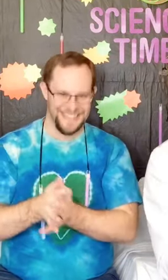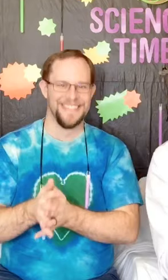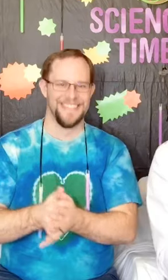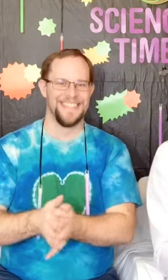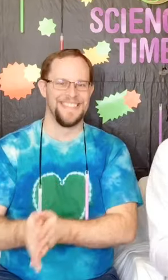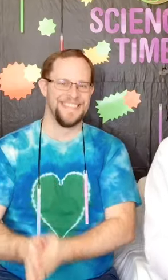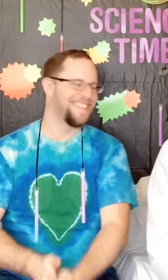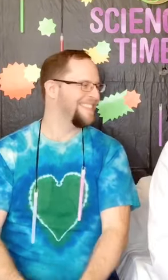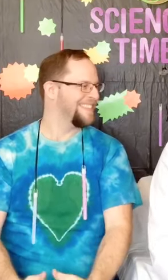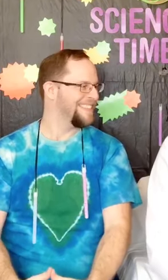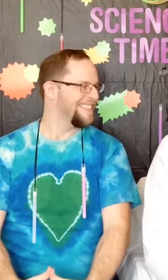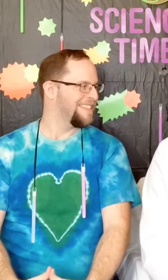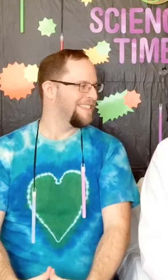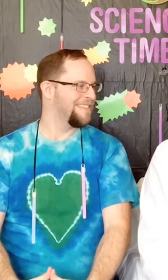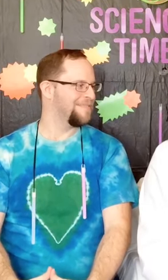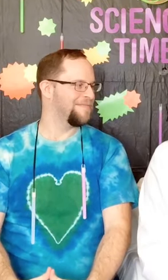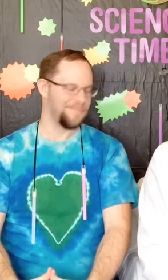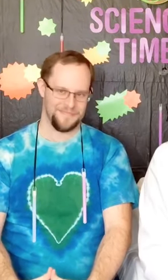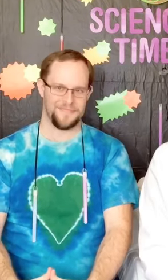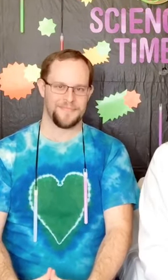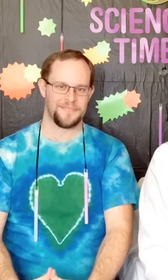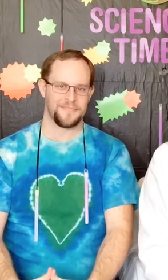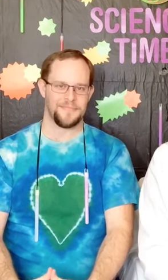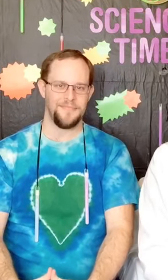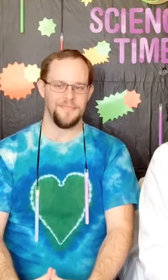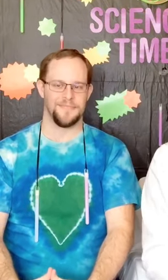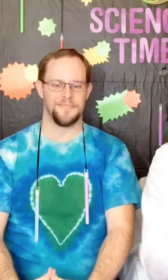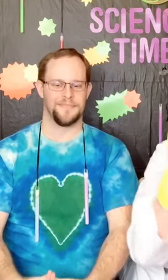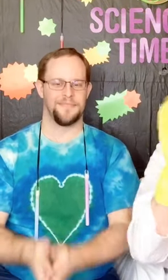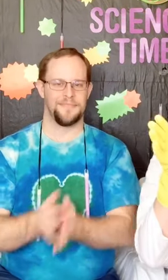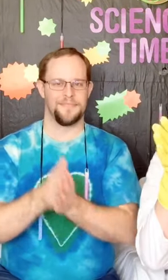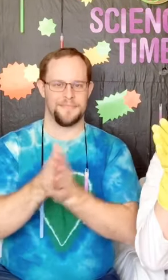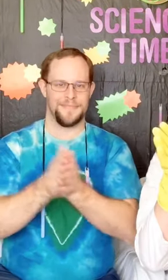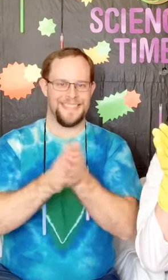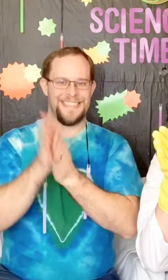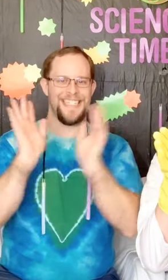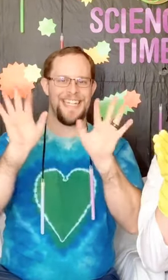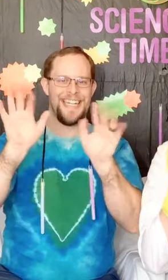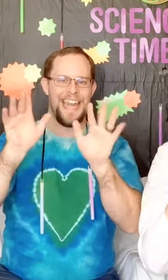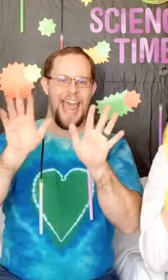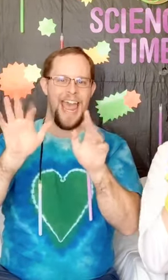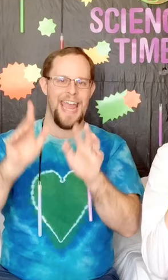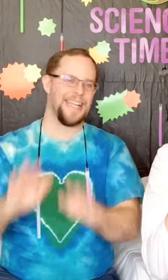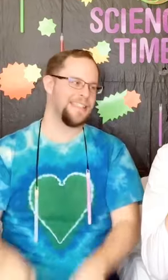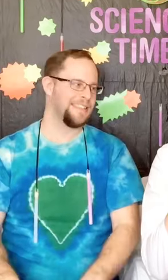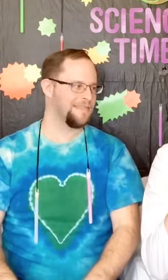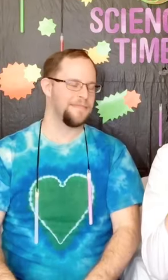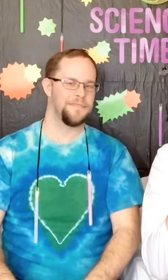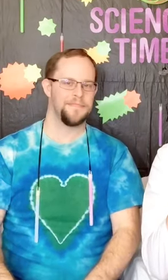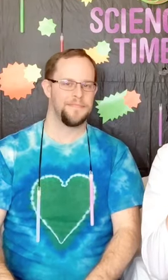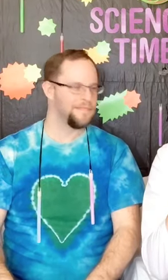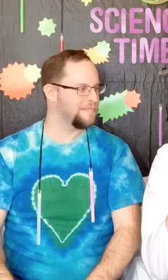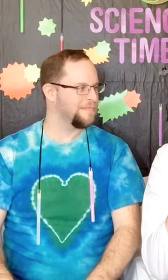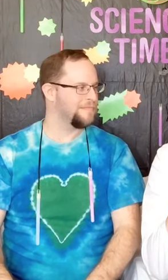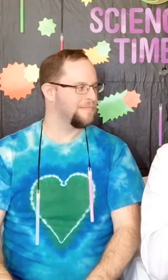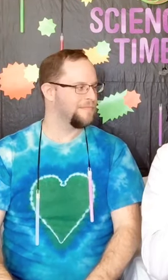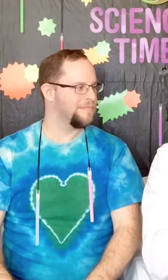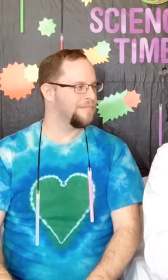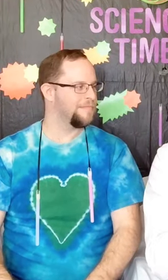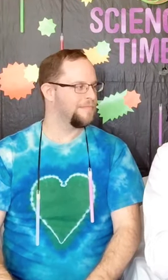studios. Okay. Thank you everybody for joining us! We will see you next time at Idaho Falls Pride! And then we're going to have another Reading Time next month, it's going to